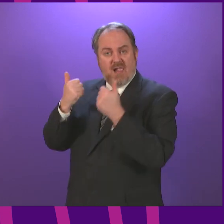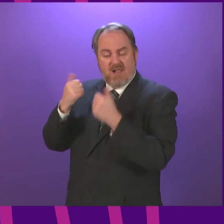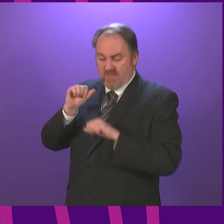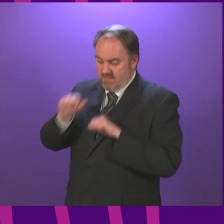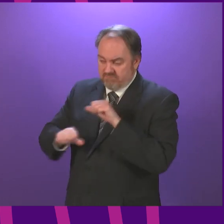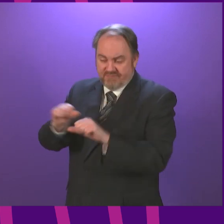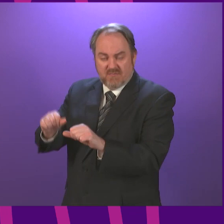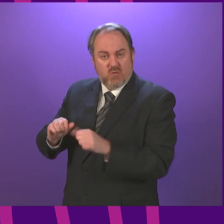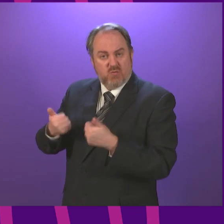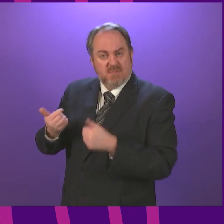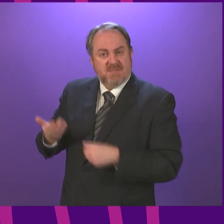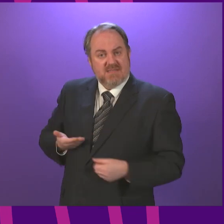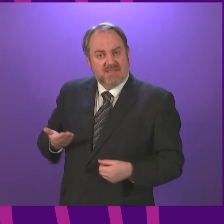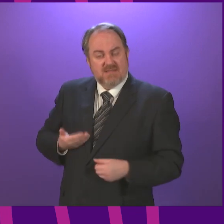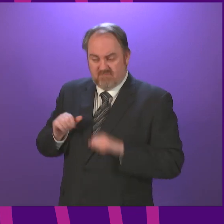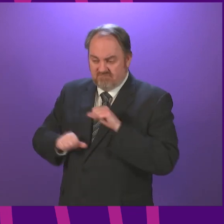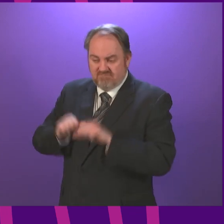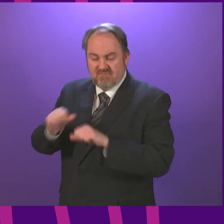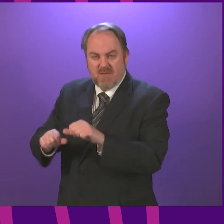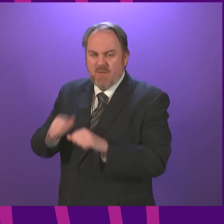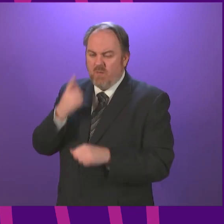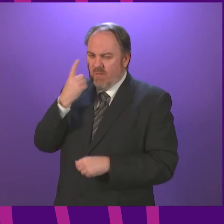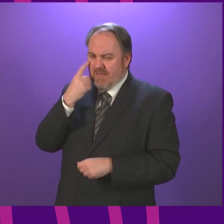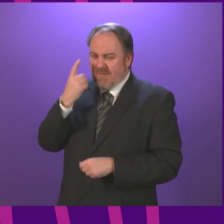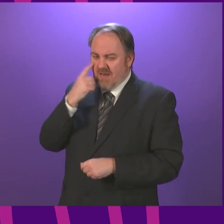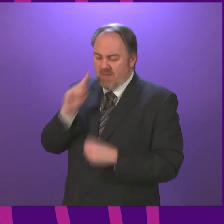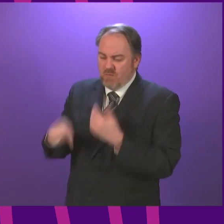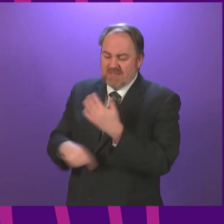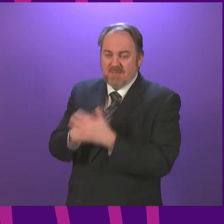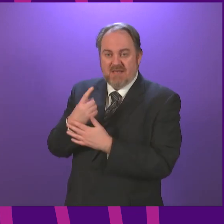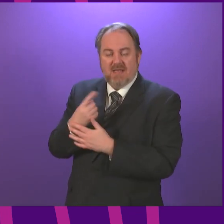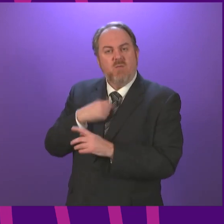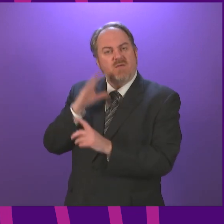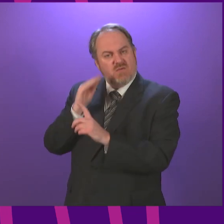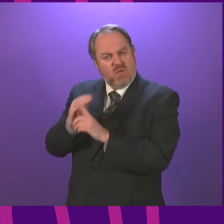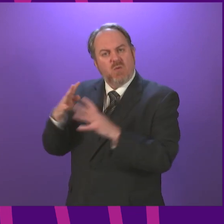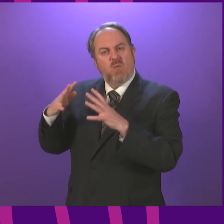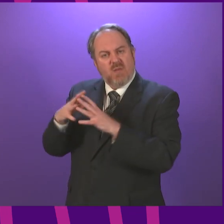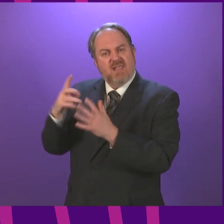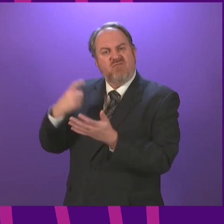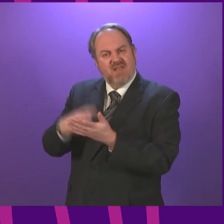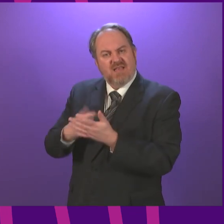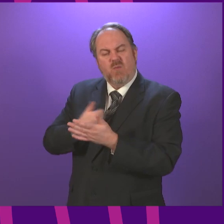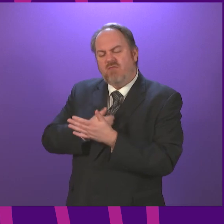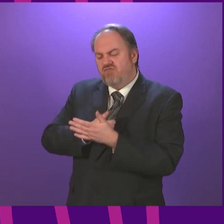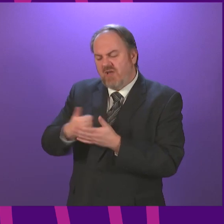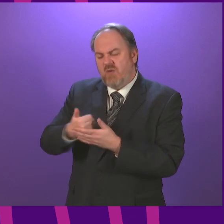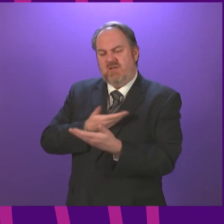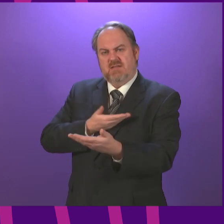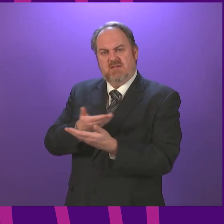to monitor the situation closely. As I said to Willie Rennie, we maintain regular dialogue with the business.